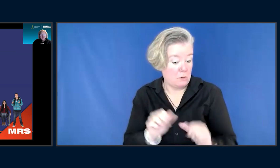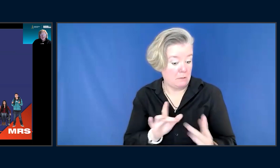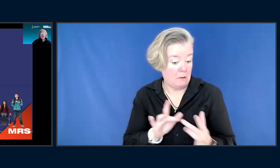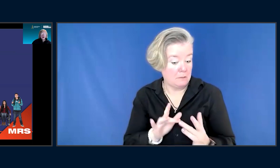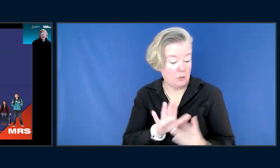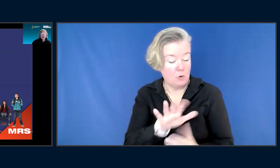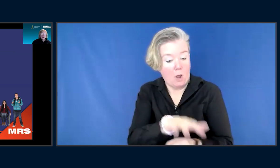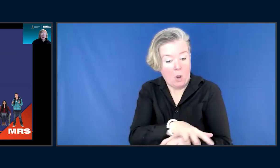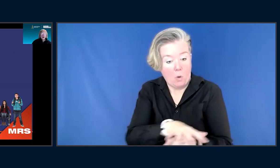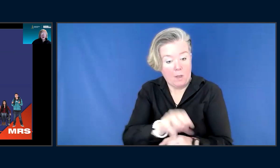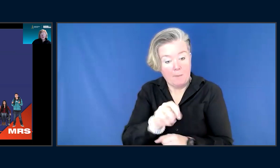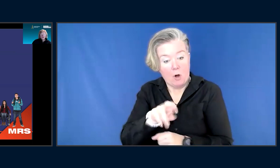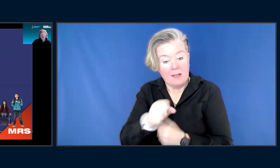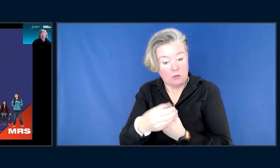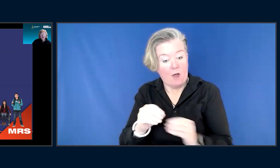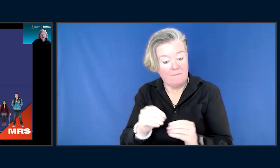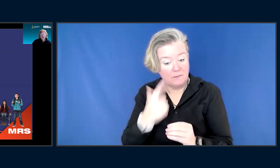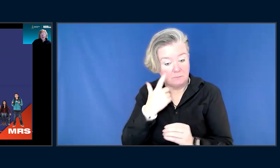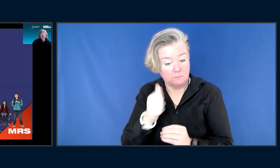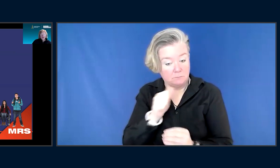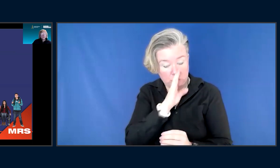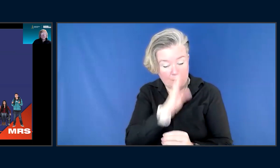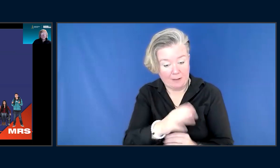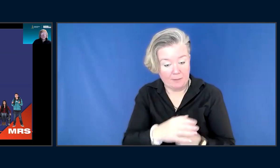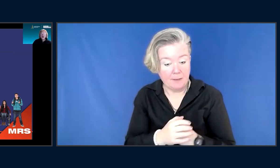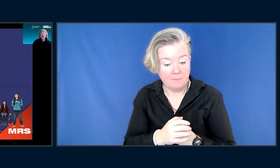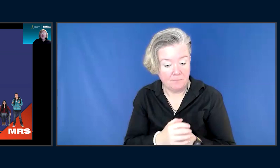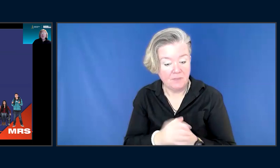Or, you can contact your local MRS office directly.